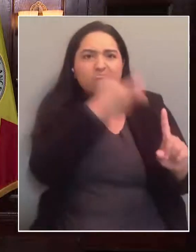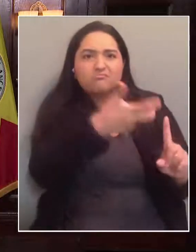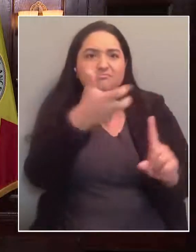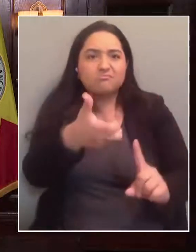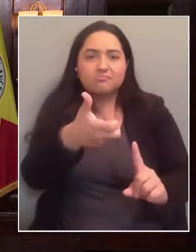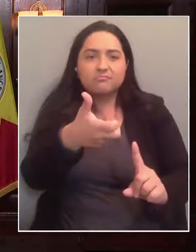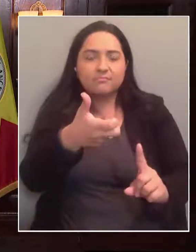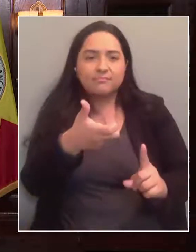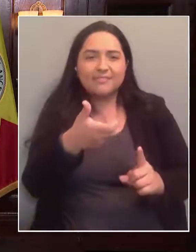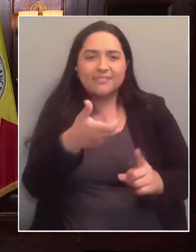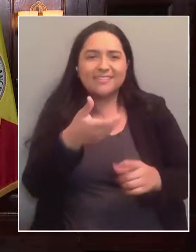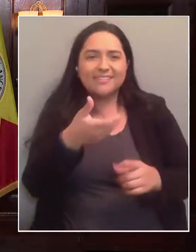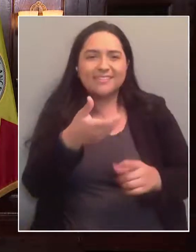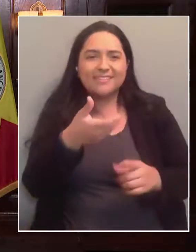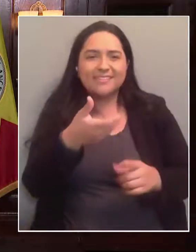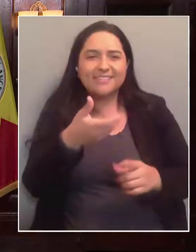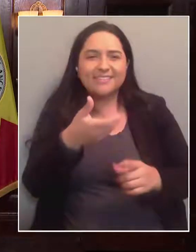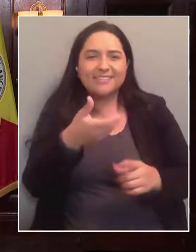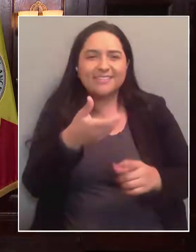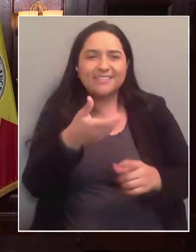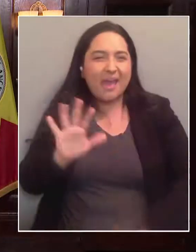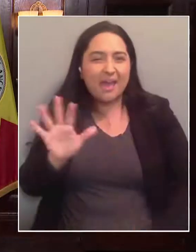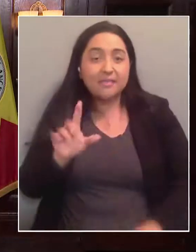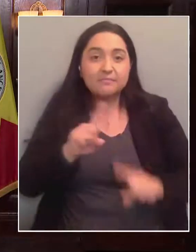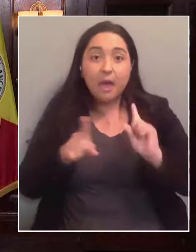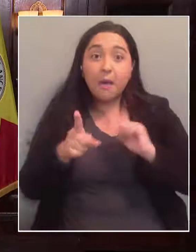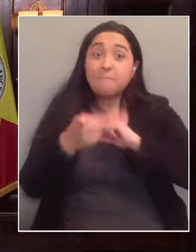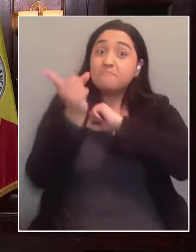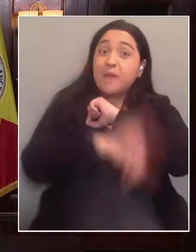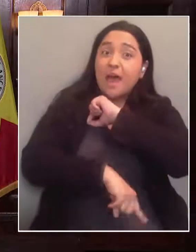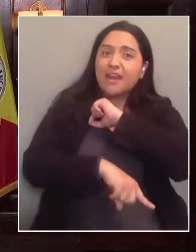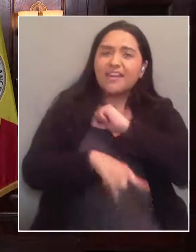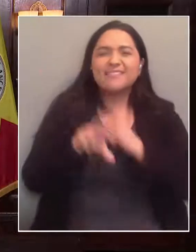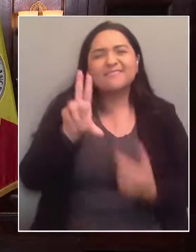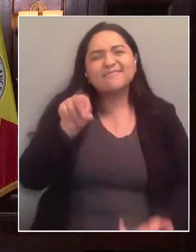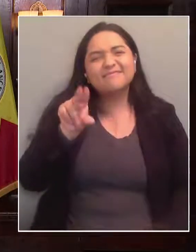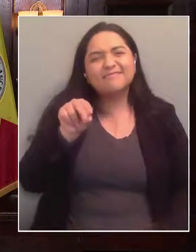I DON'T KNOW IF I WOULD START BY PUNISHING PEOPLE, BUT I